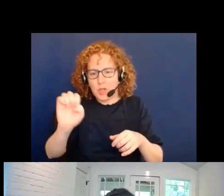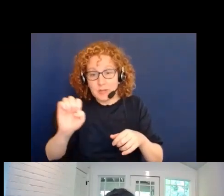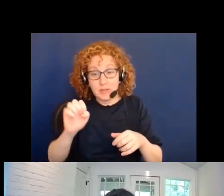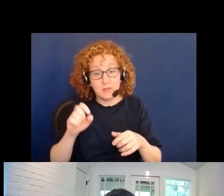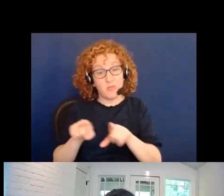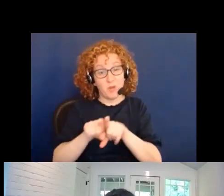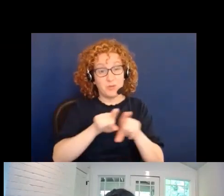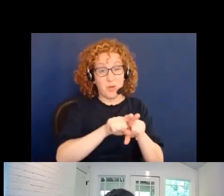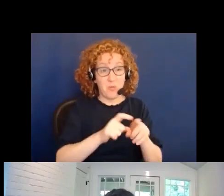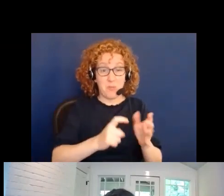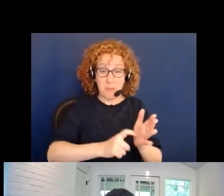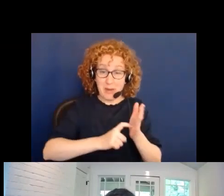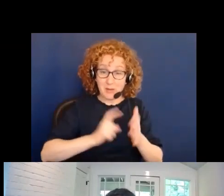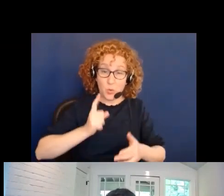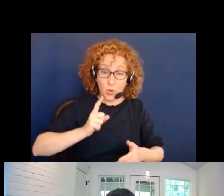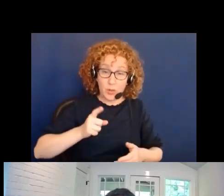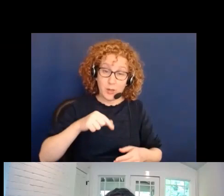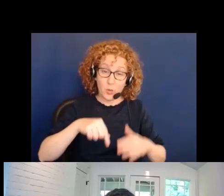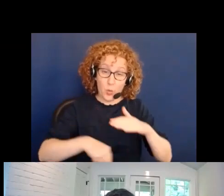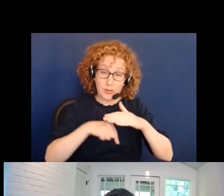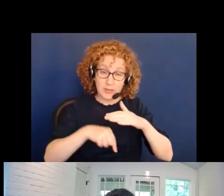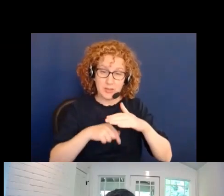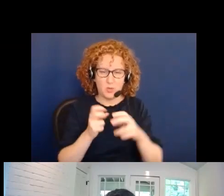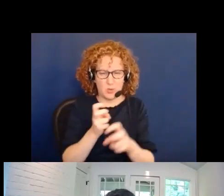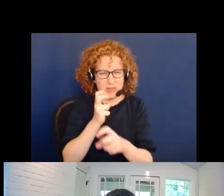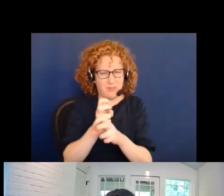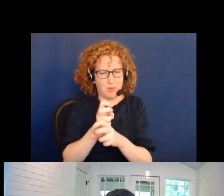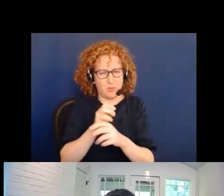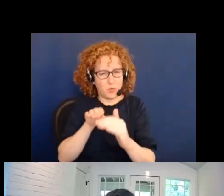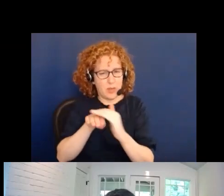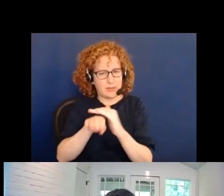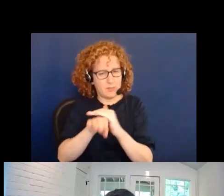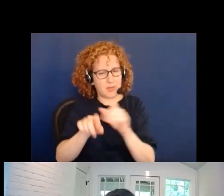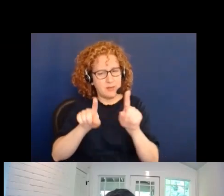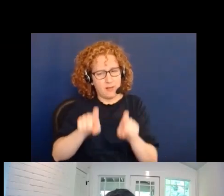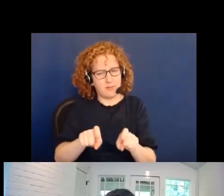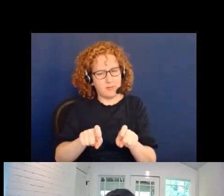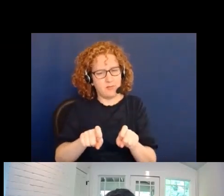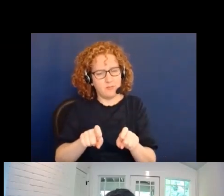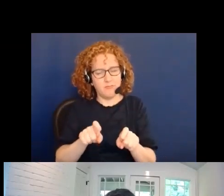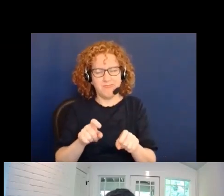accessing testing which is important for their return to the united states next slide please